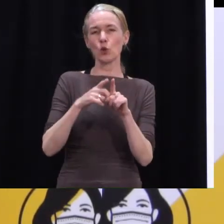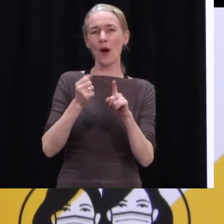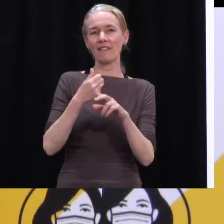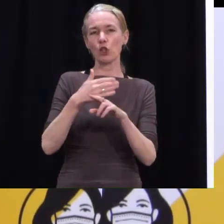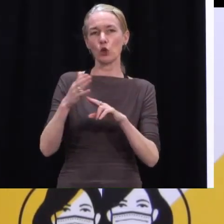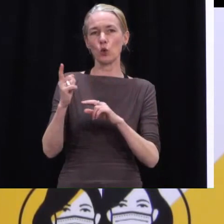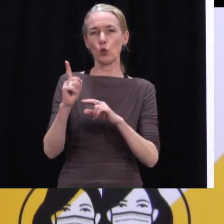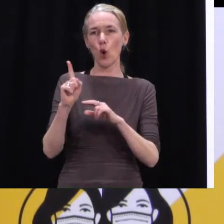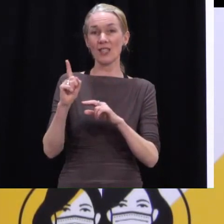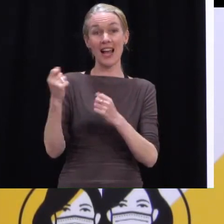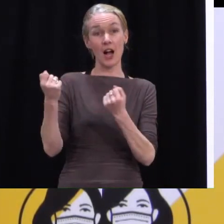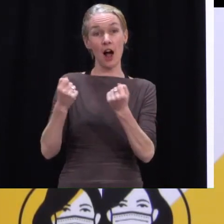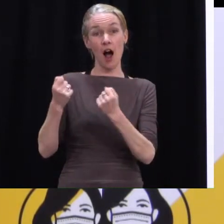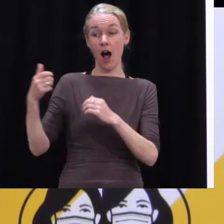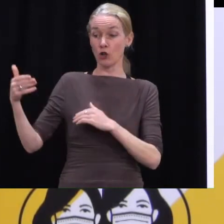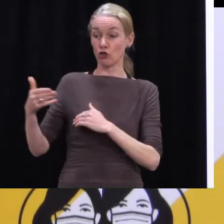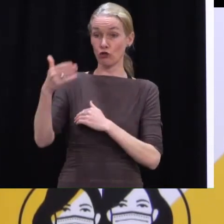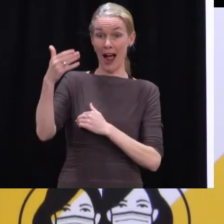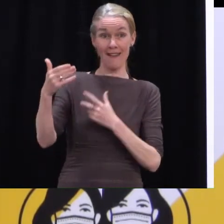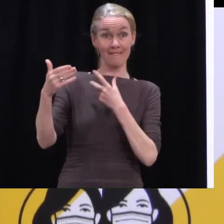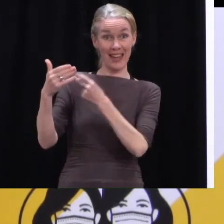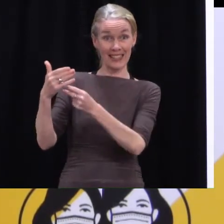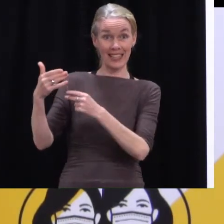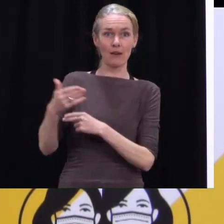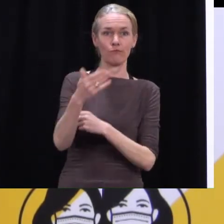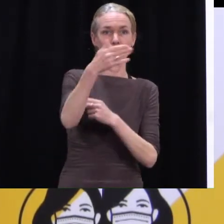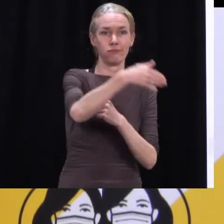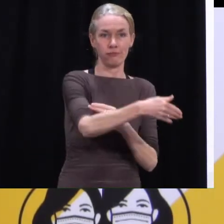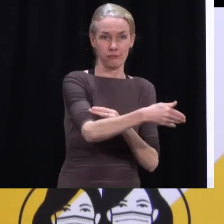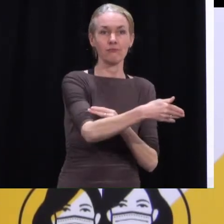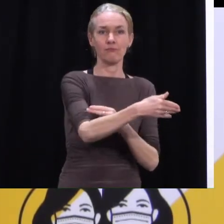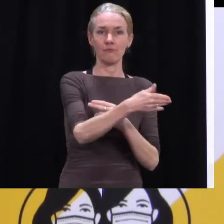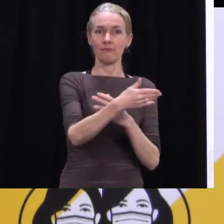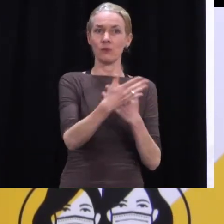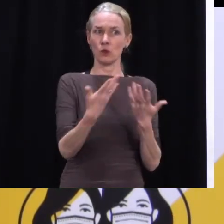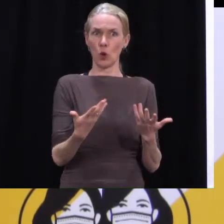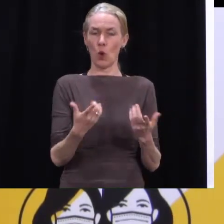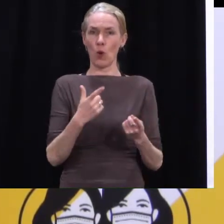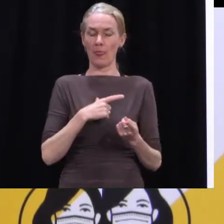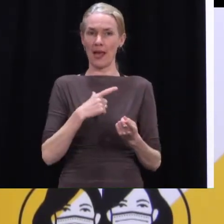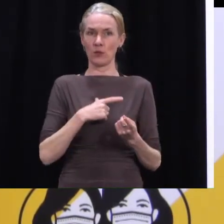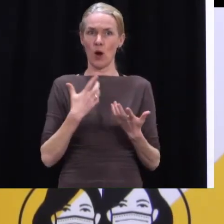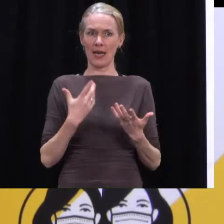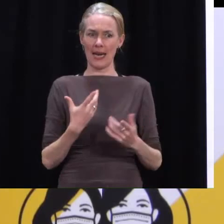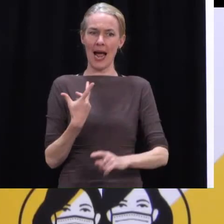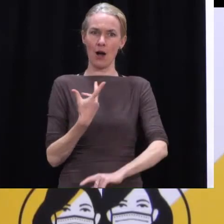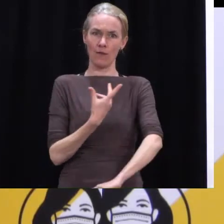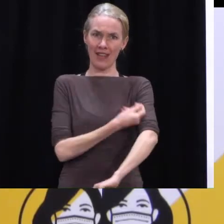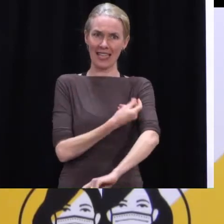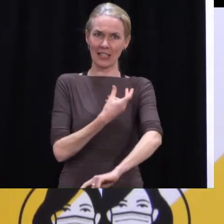we've also got surge capacity in sites like, for instance, Auckland's drive-through sites.